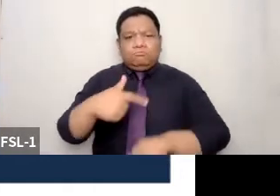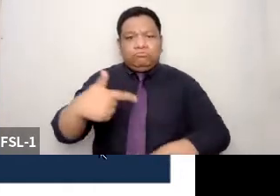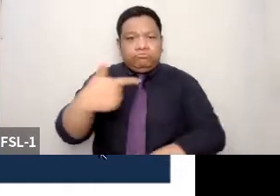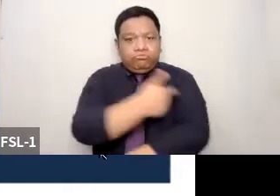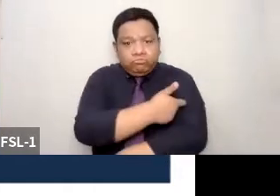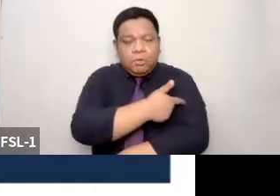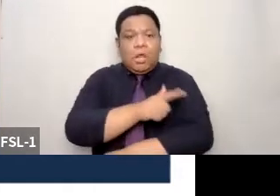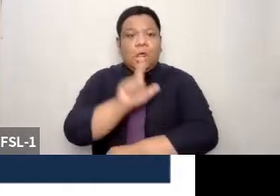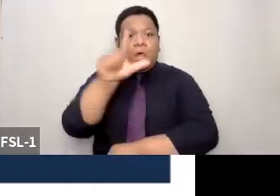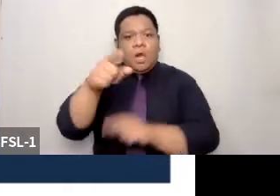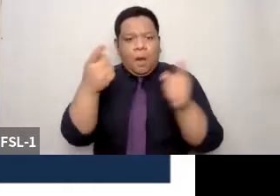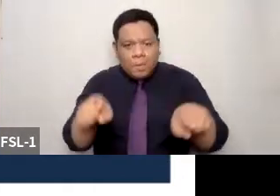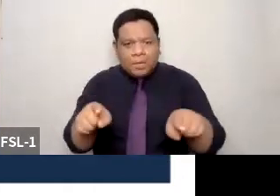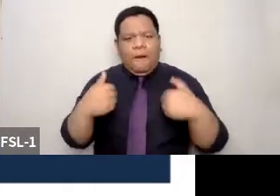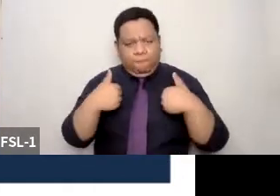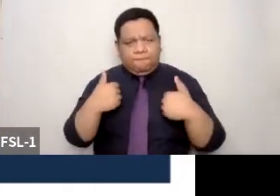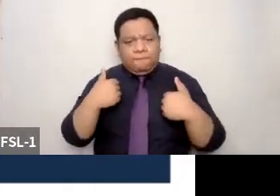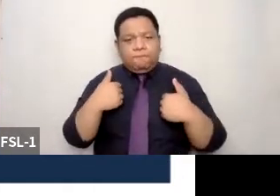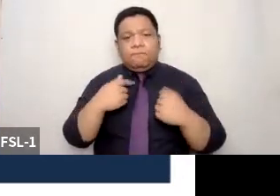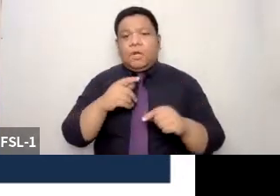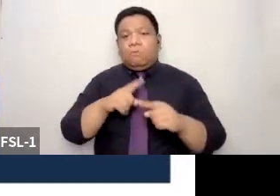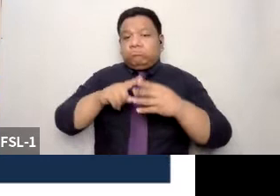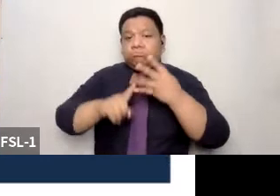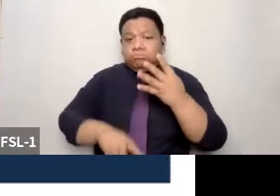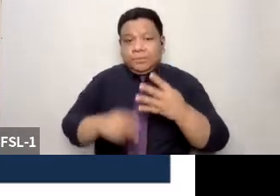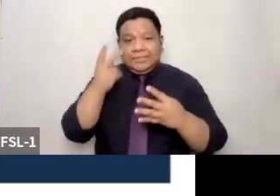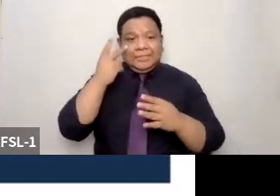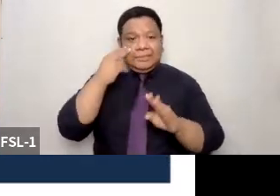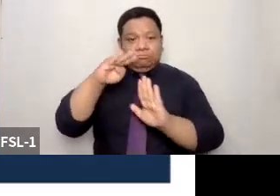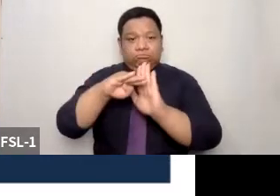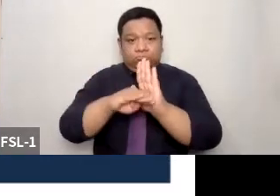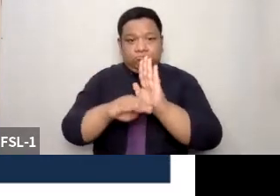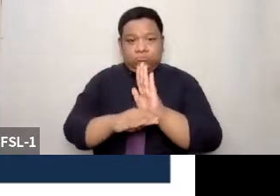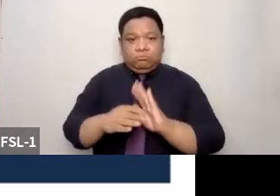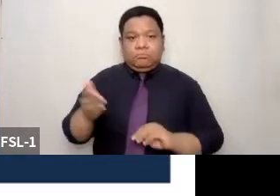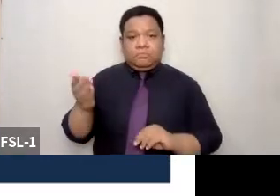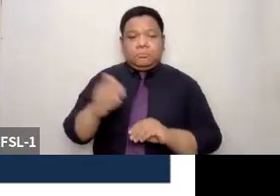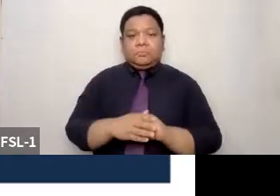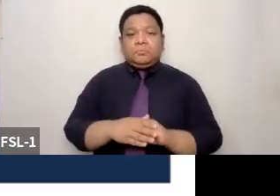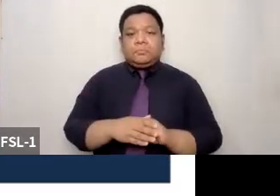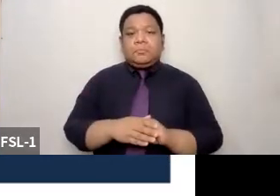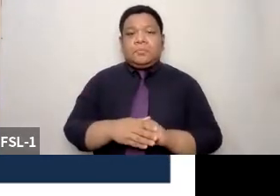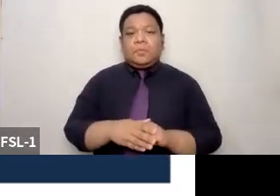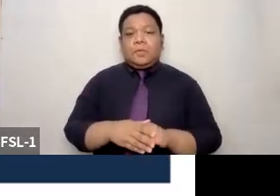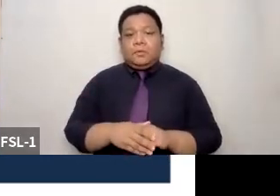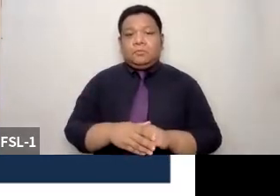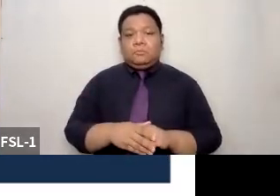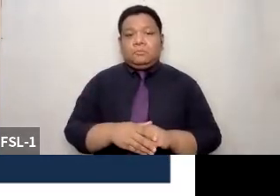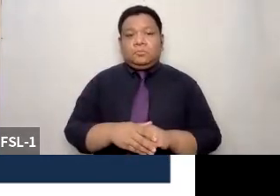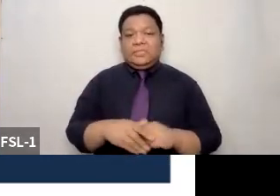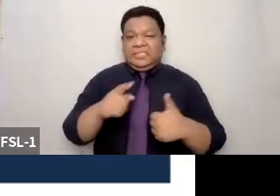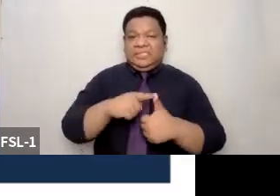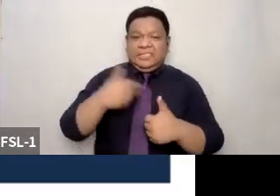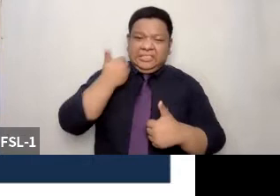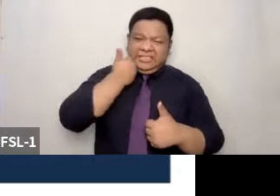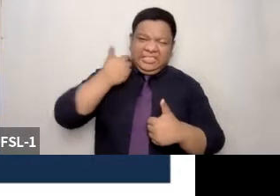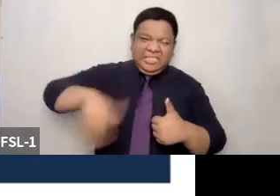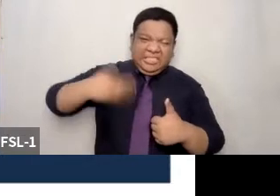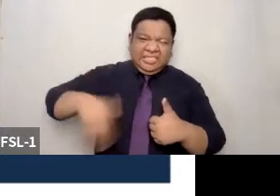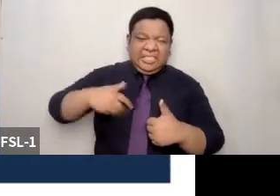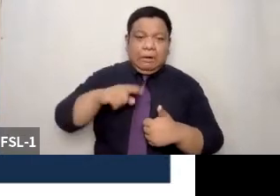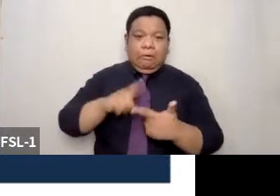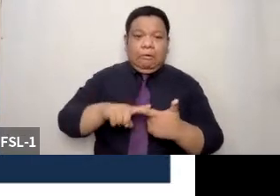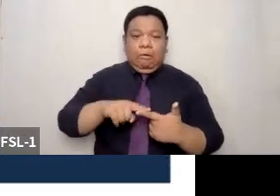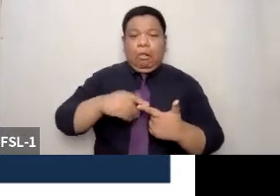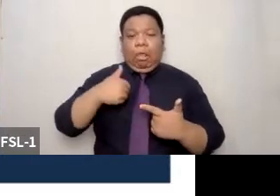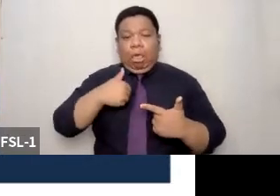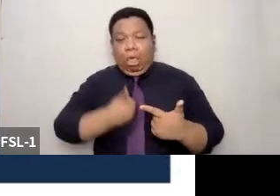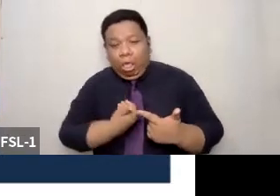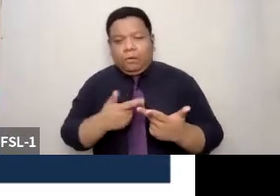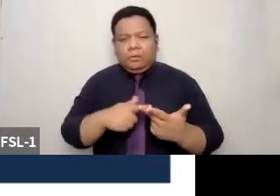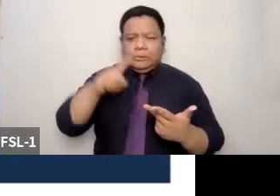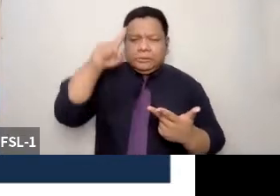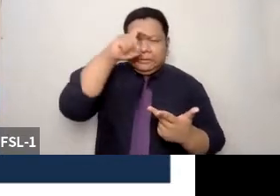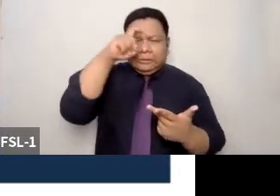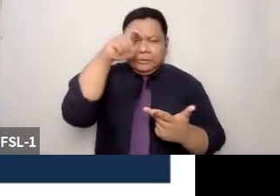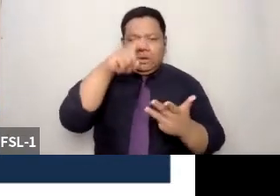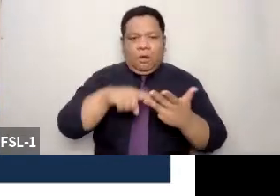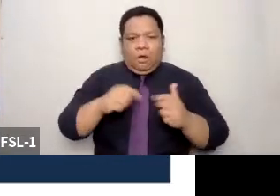So some of the side effects that you can get from vaccination are fever, fatigue, headache, chills, muscle or joint pains.